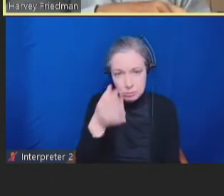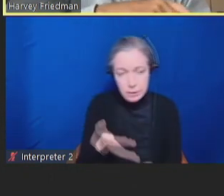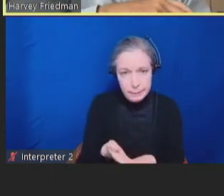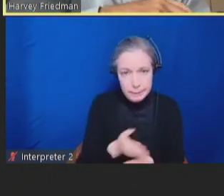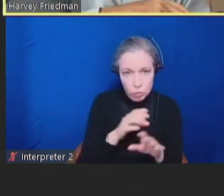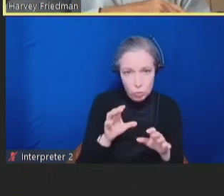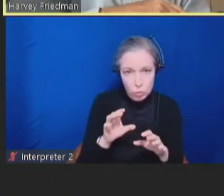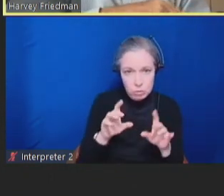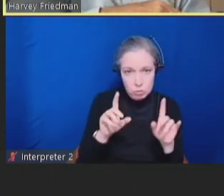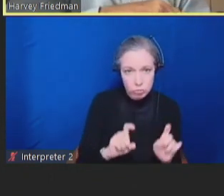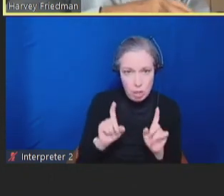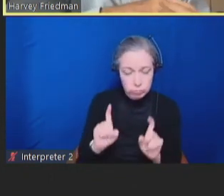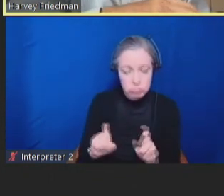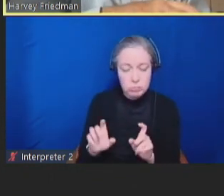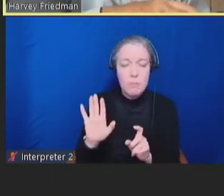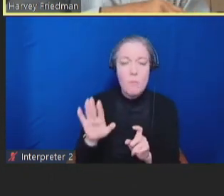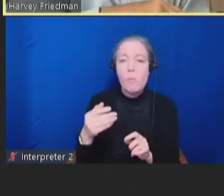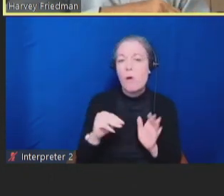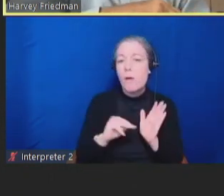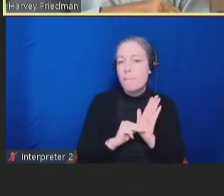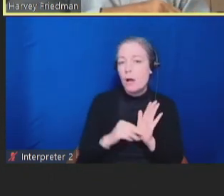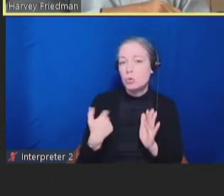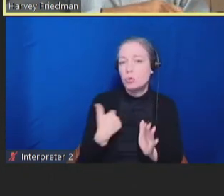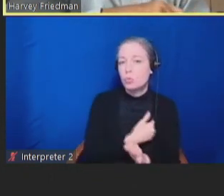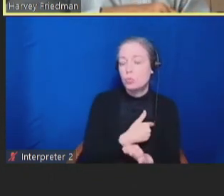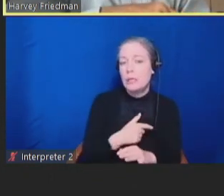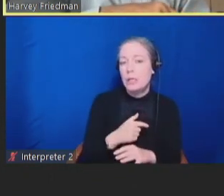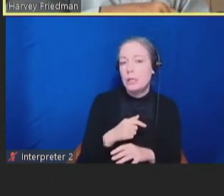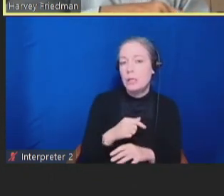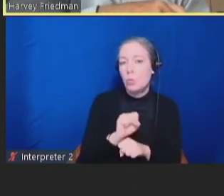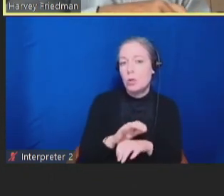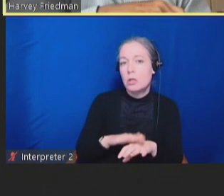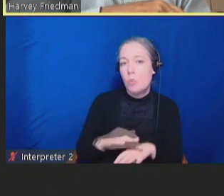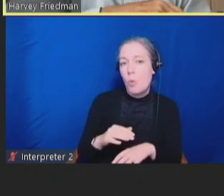the models that we're working on -- the guinea pig model where you get recurrences,